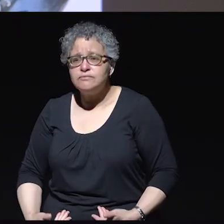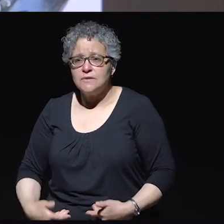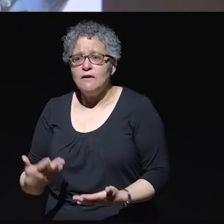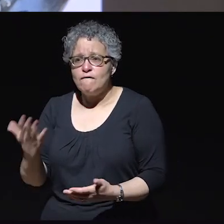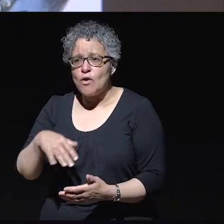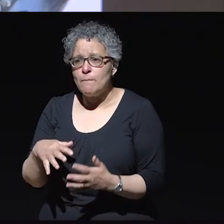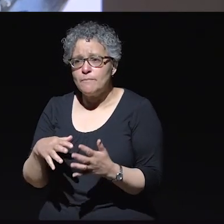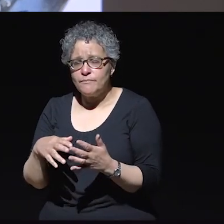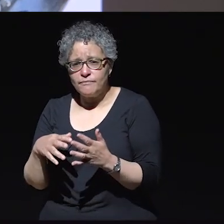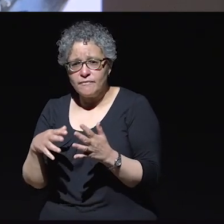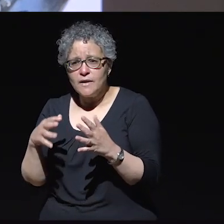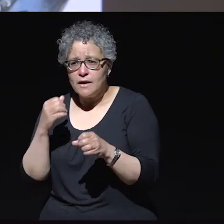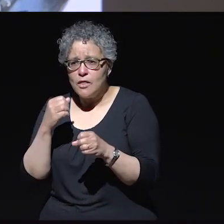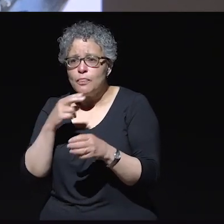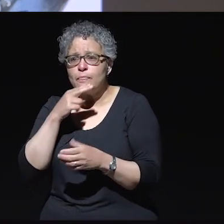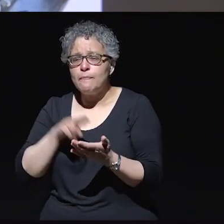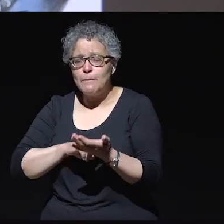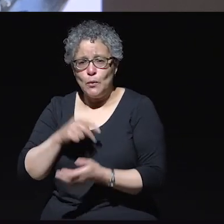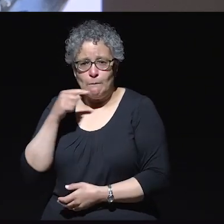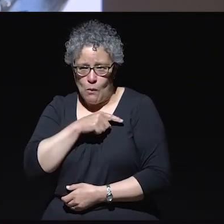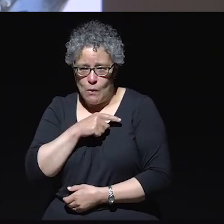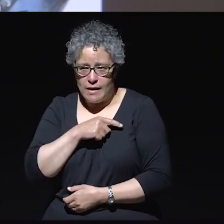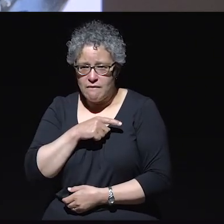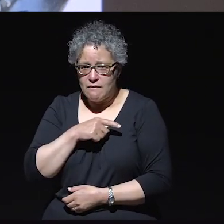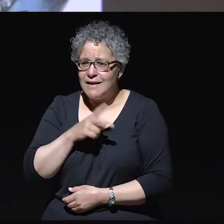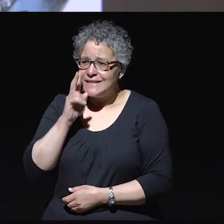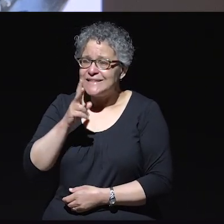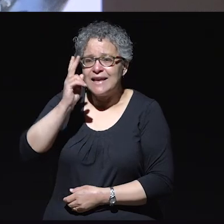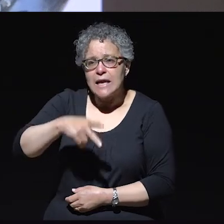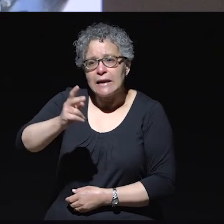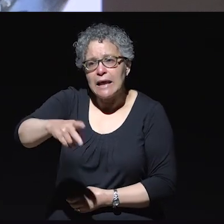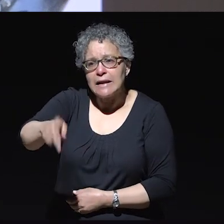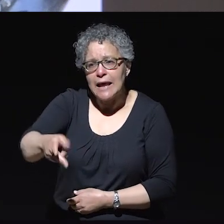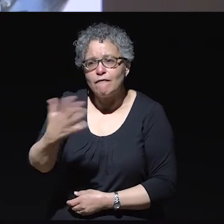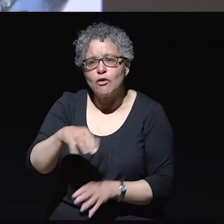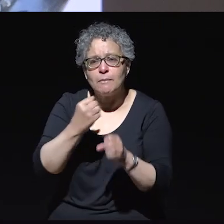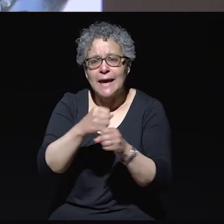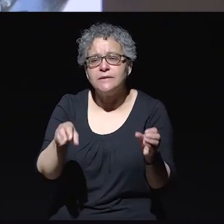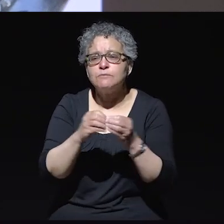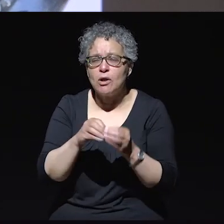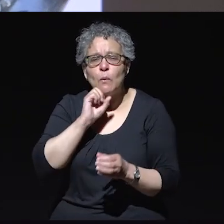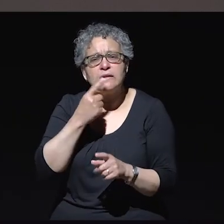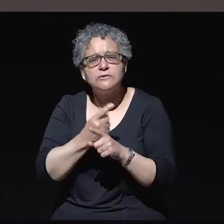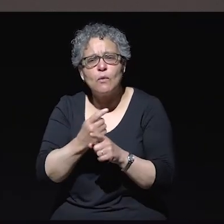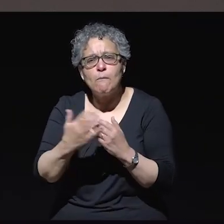So, it's something that you do see appearing again and again in a number of portraits by Gainsborough, but we'll come on to that in a moment.